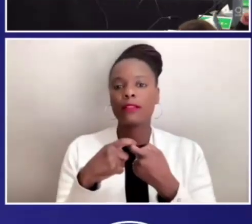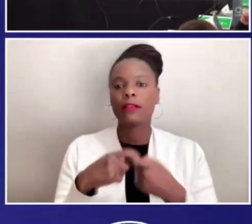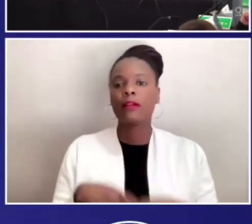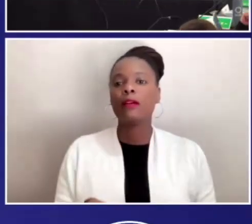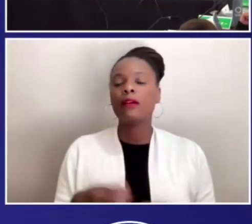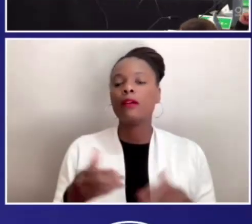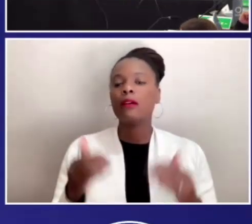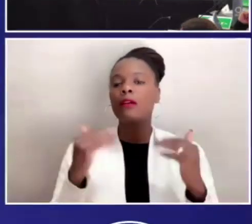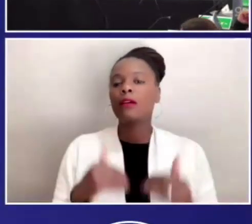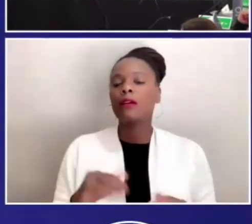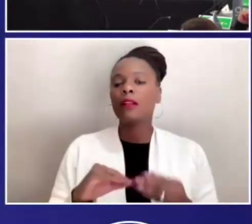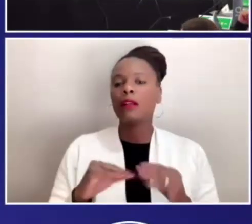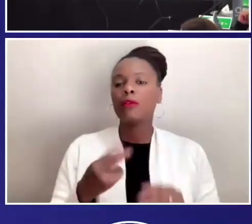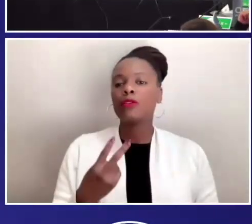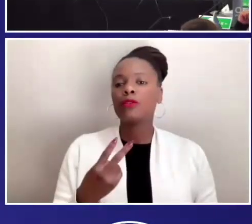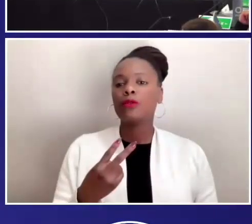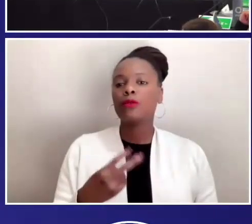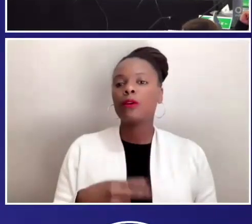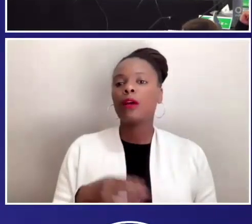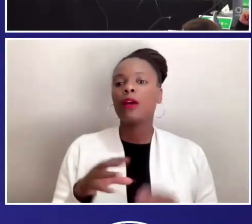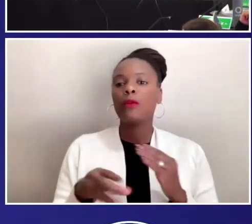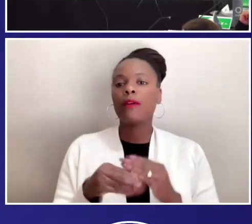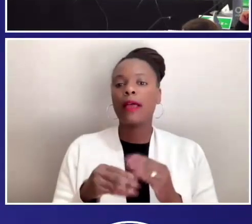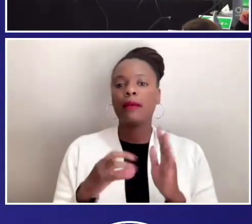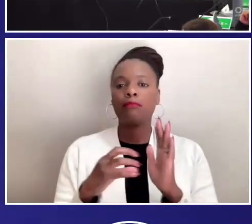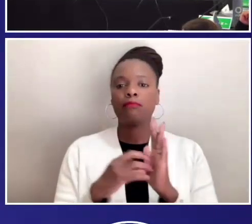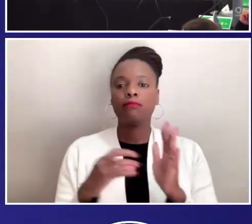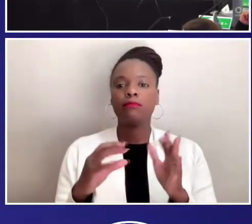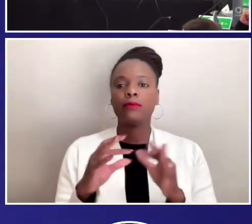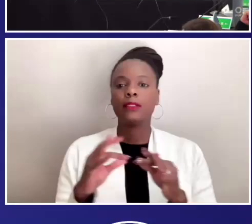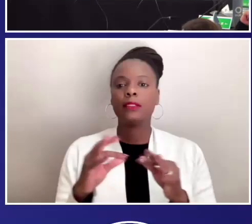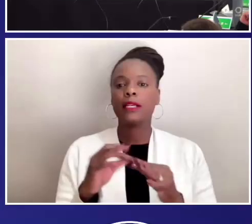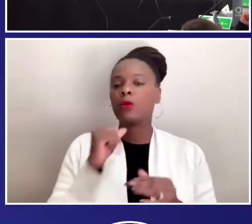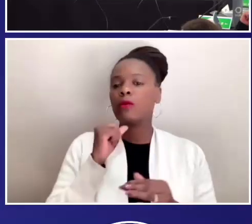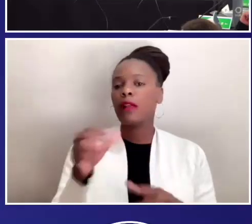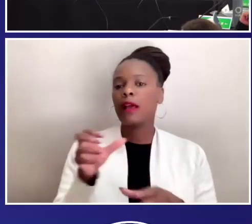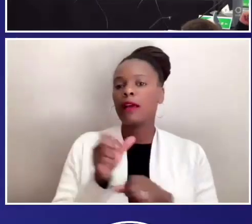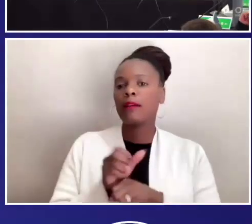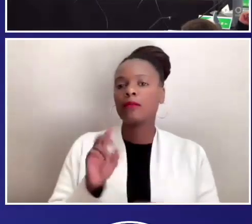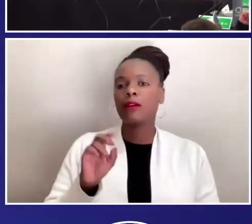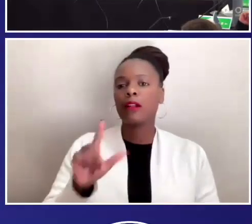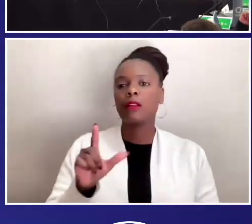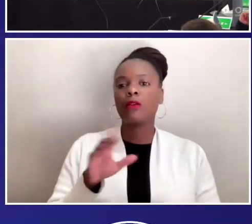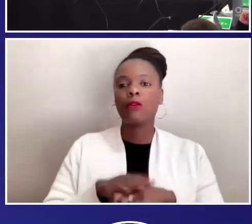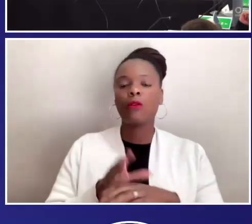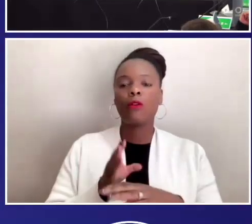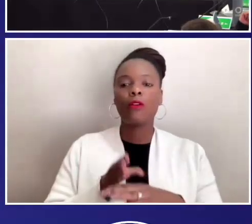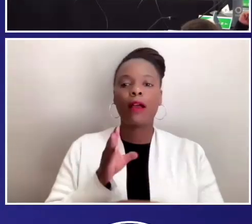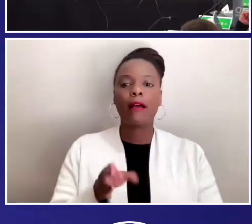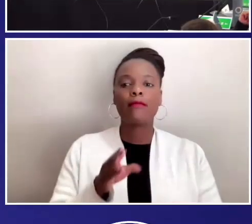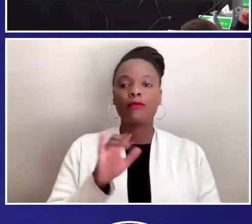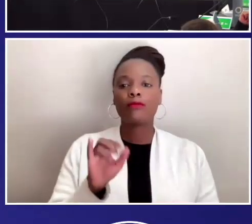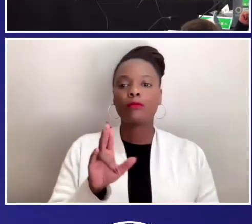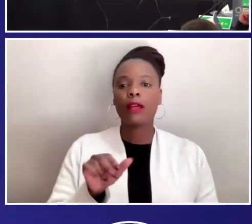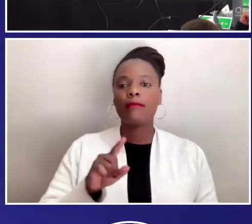or after July 1, 2026. We have Romanette one. We have a cross-reference in Romanette one